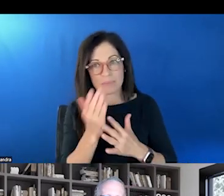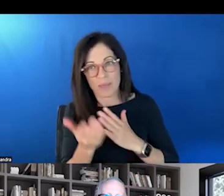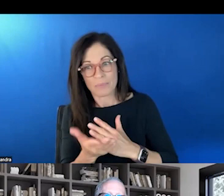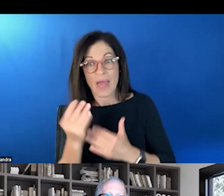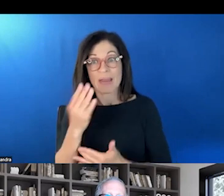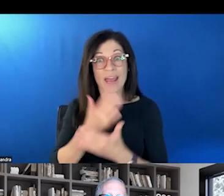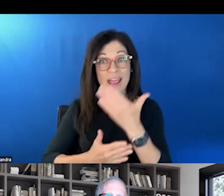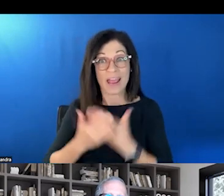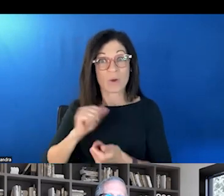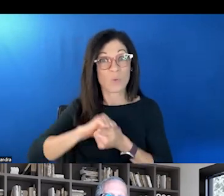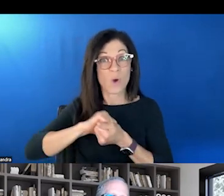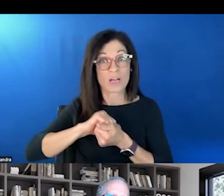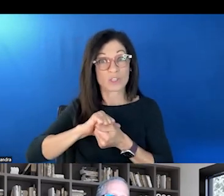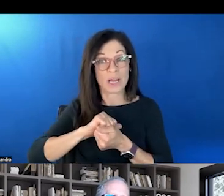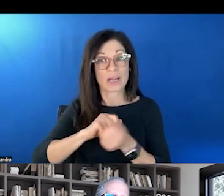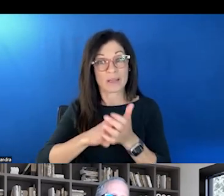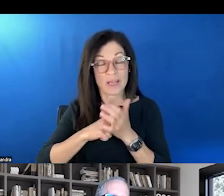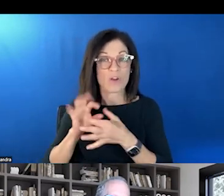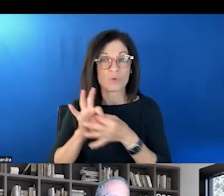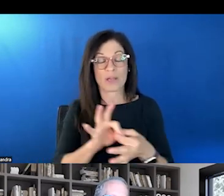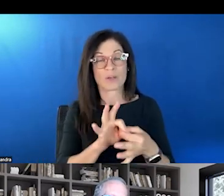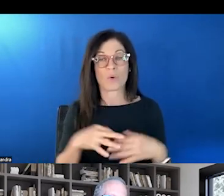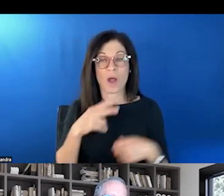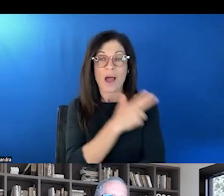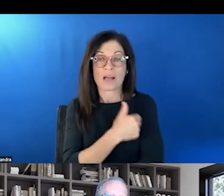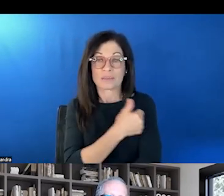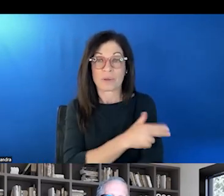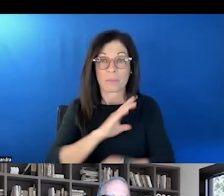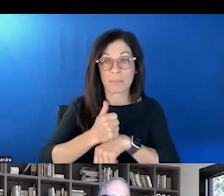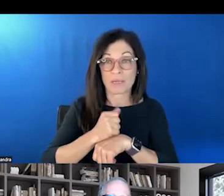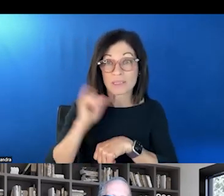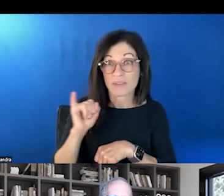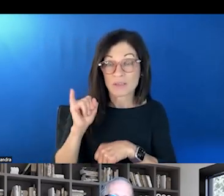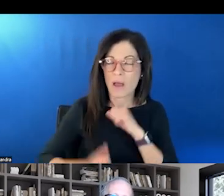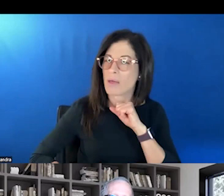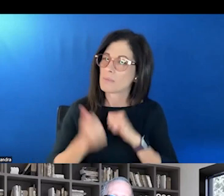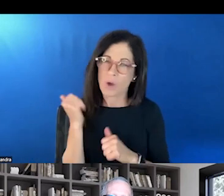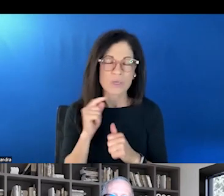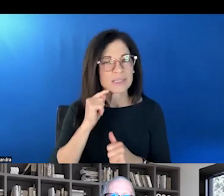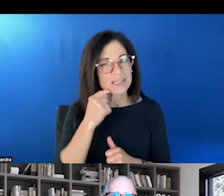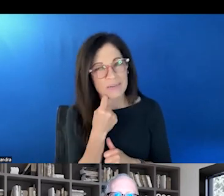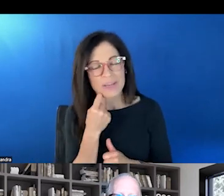PROTOCOLS WERE THE MOST SIGNIFICANT LOW HANGING FRUIT TO SAVE